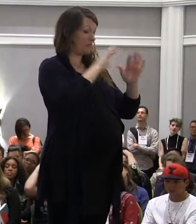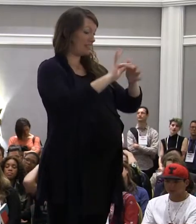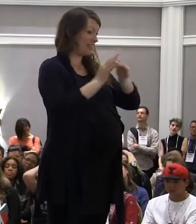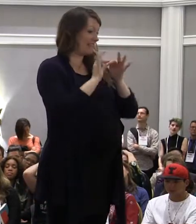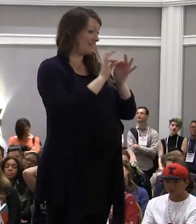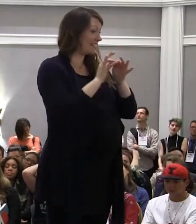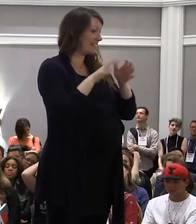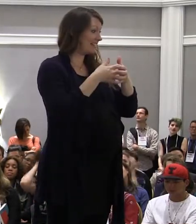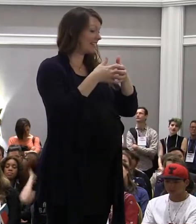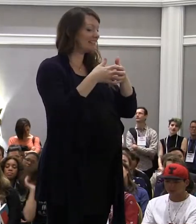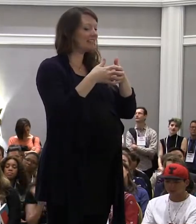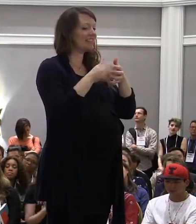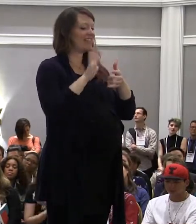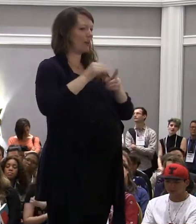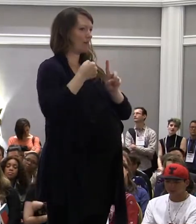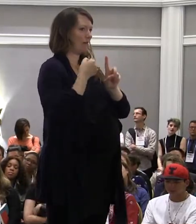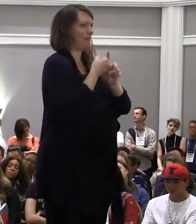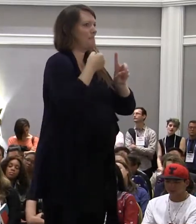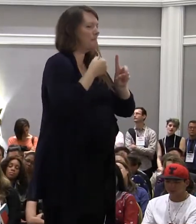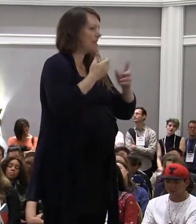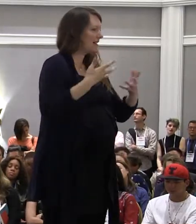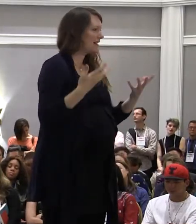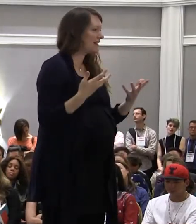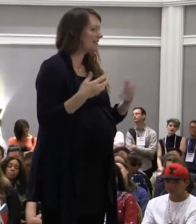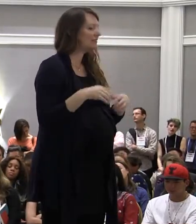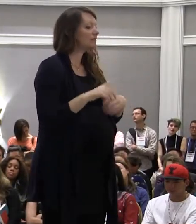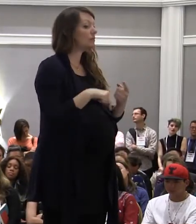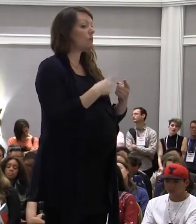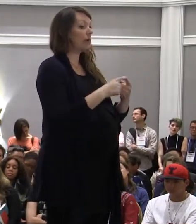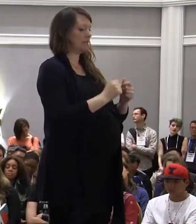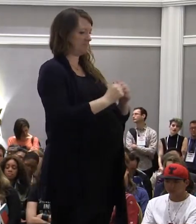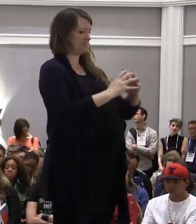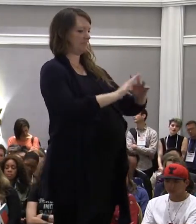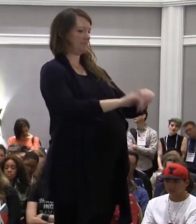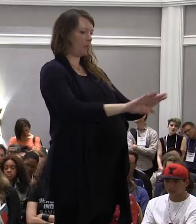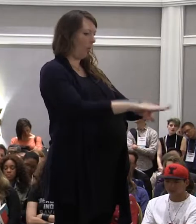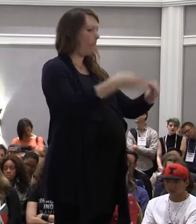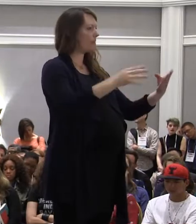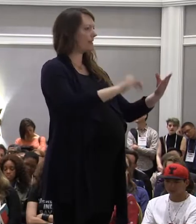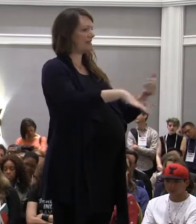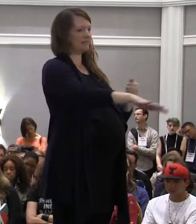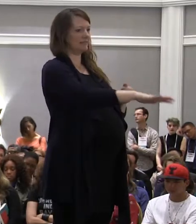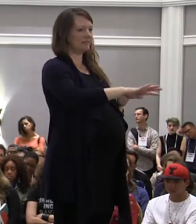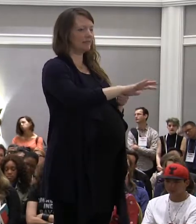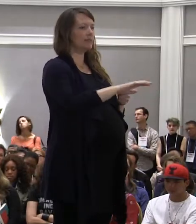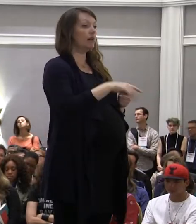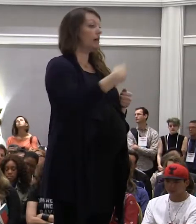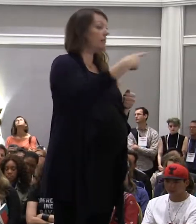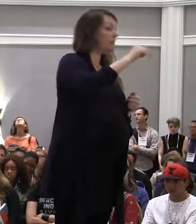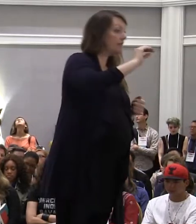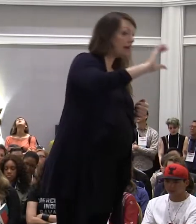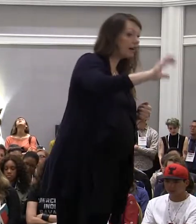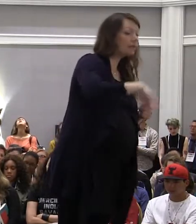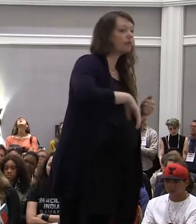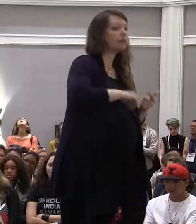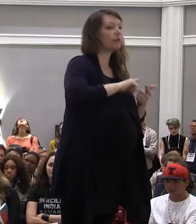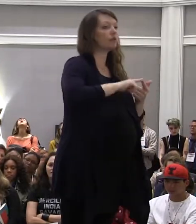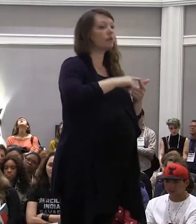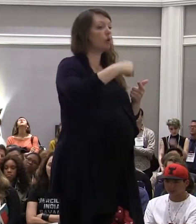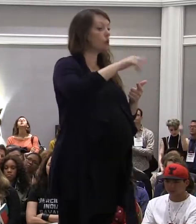Their impact is when we have that space together. When people of color or queer-identified folks